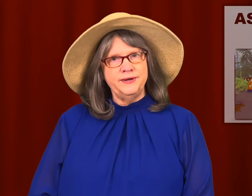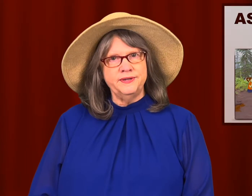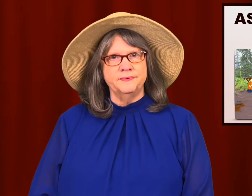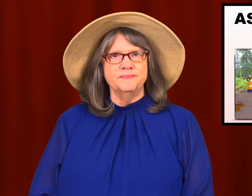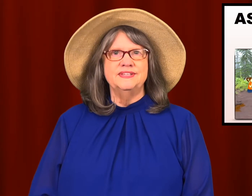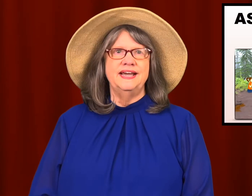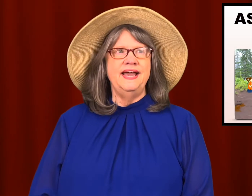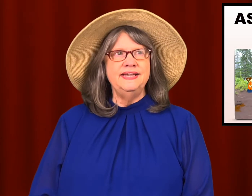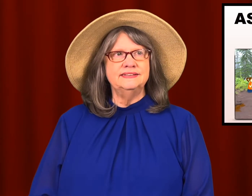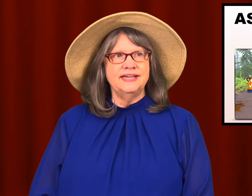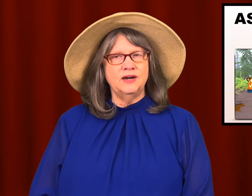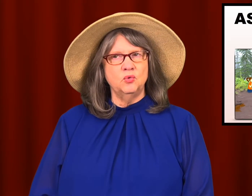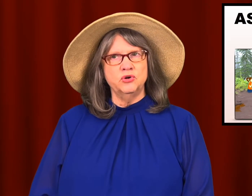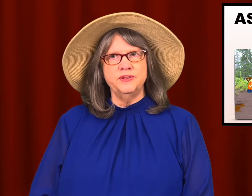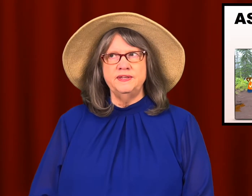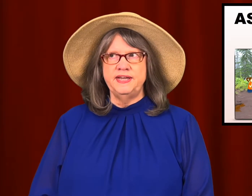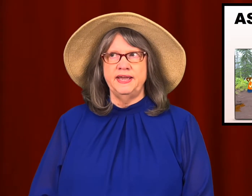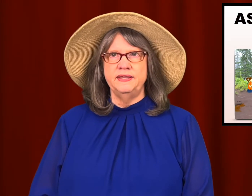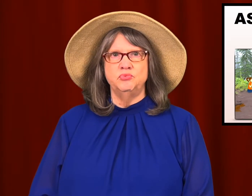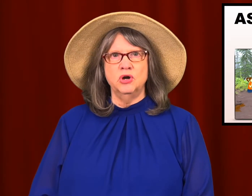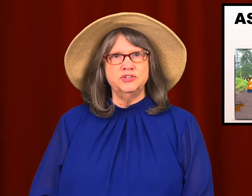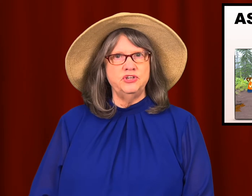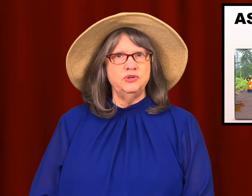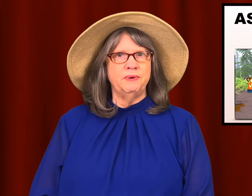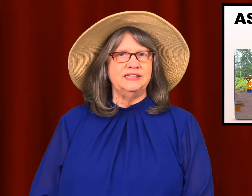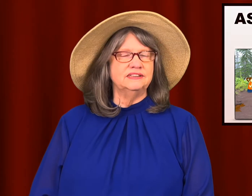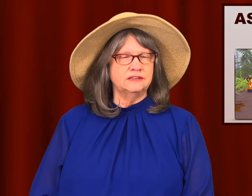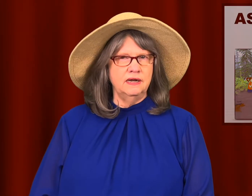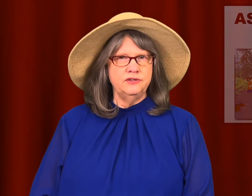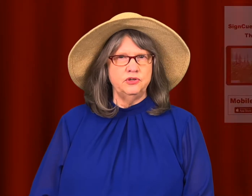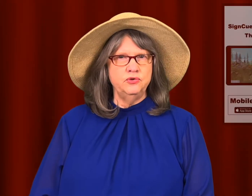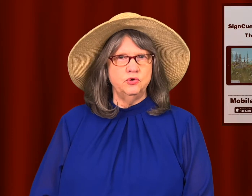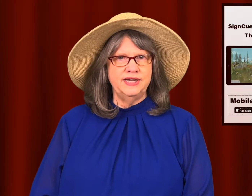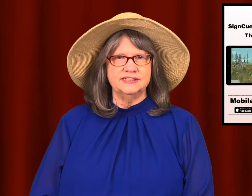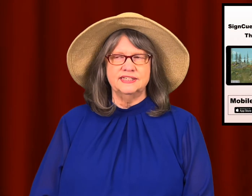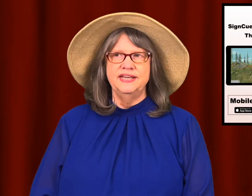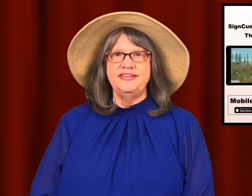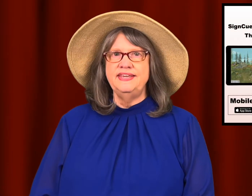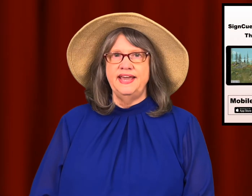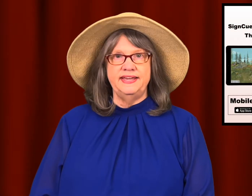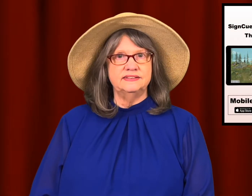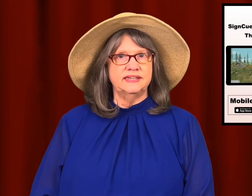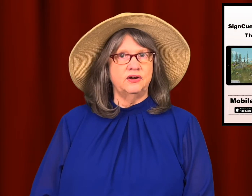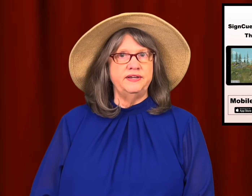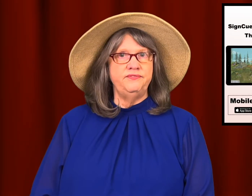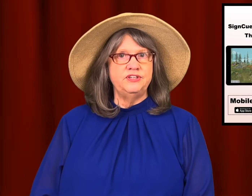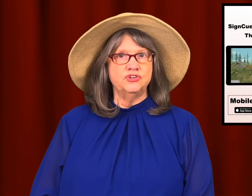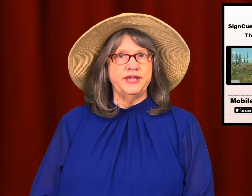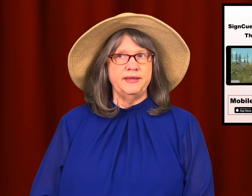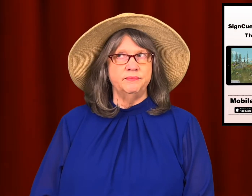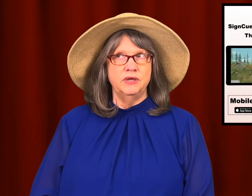Welcome to ASL Word Of The Day brought to you by SignCueQuest, The ASL Adventure Game.